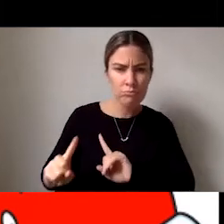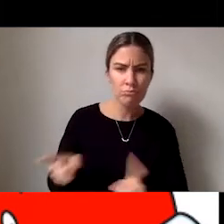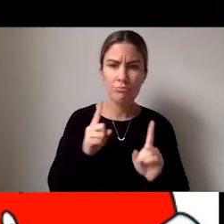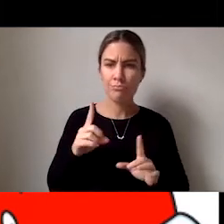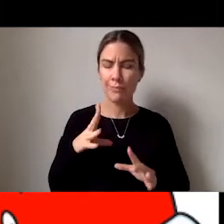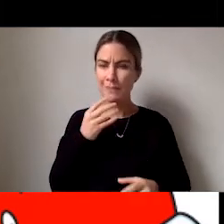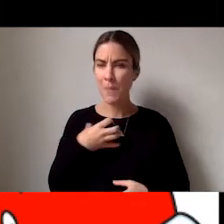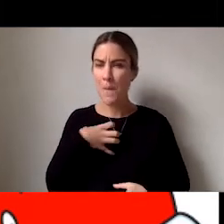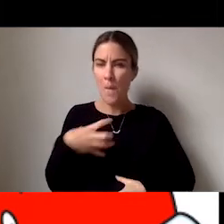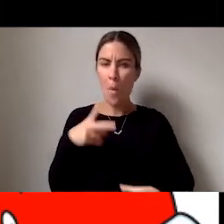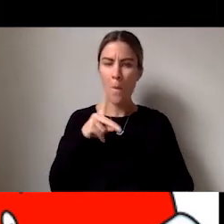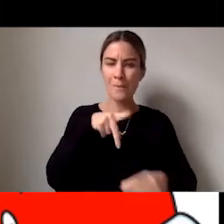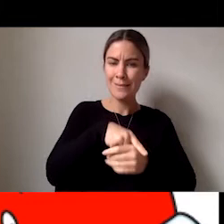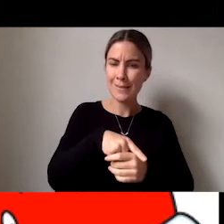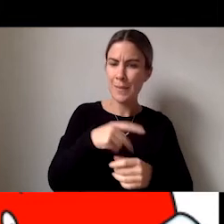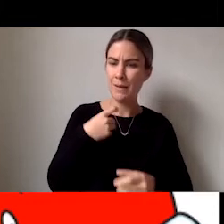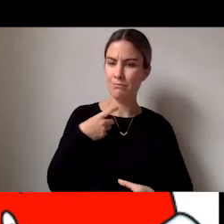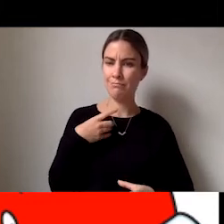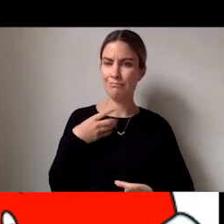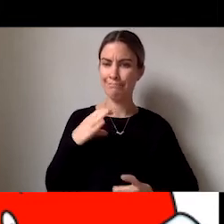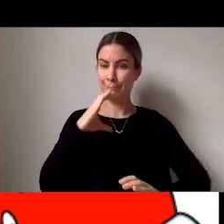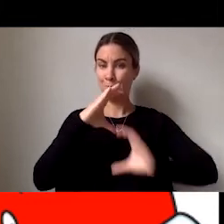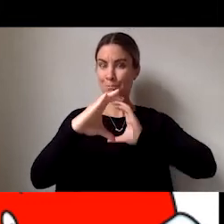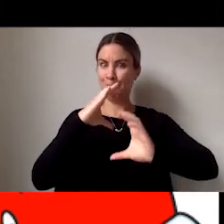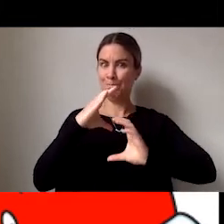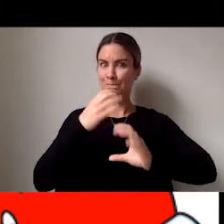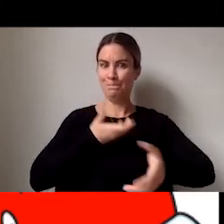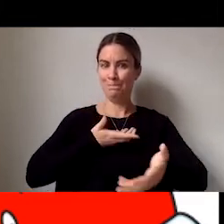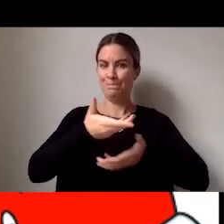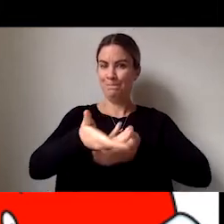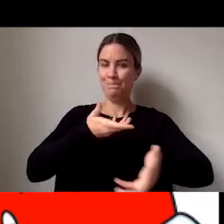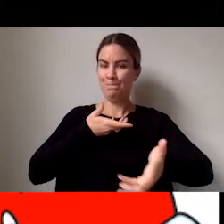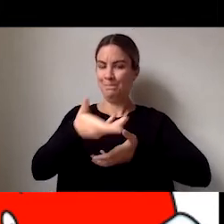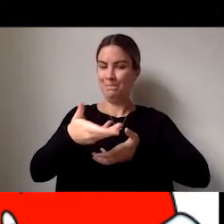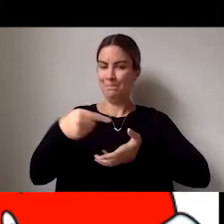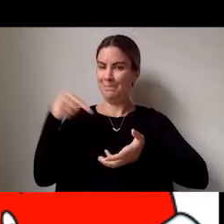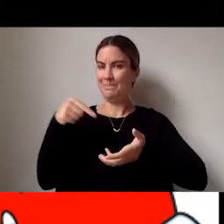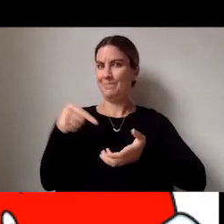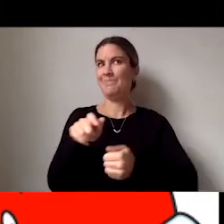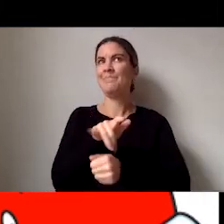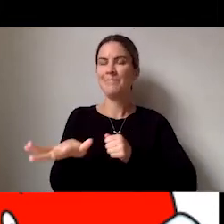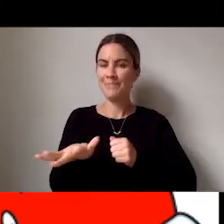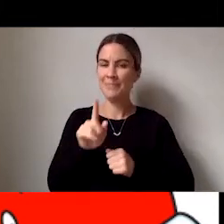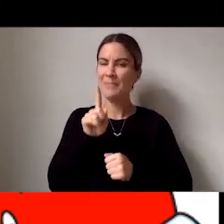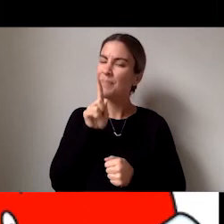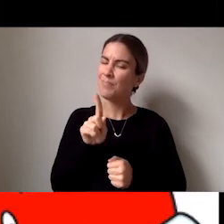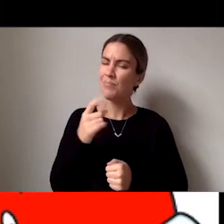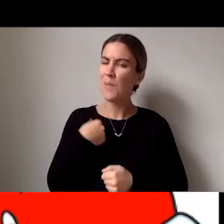of dialogue, which is the greatest art of all-time. But I will tell you a little bit about what we're going to be doing today.